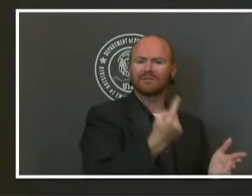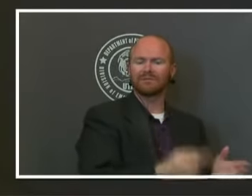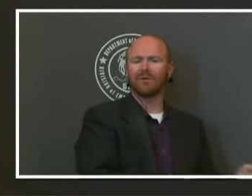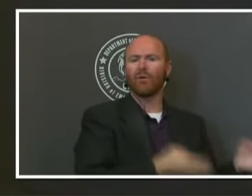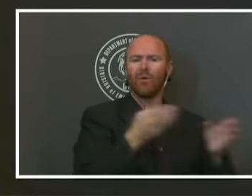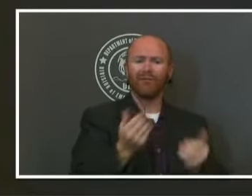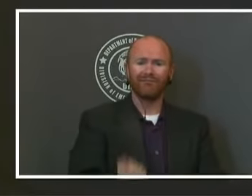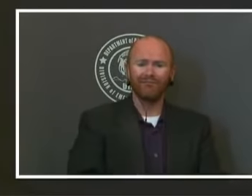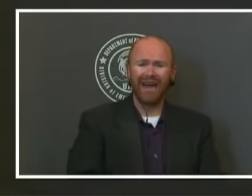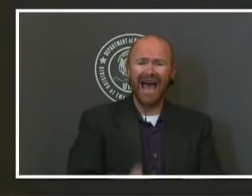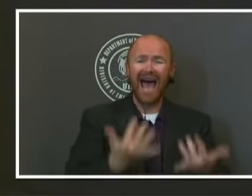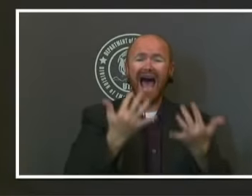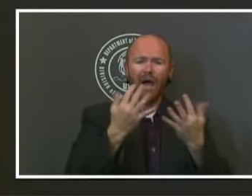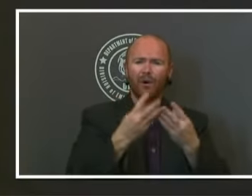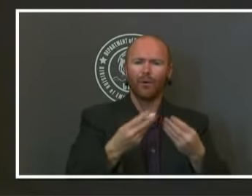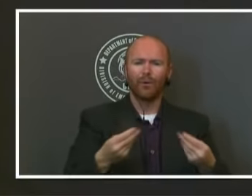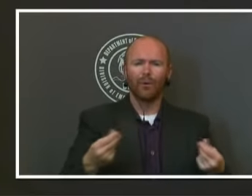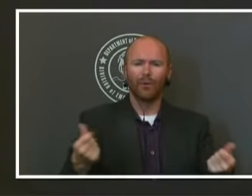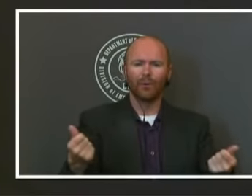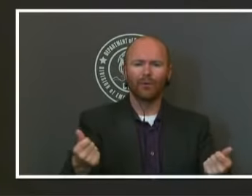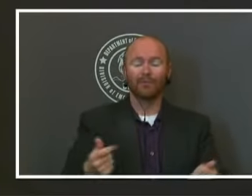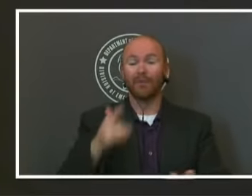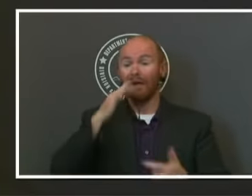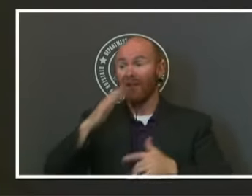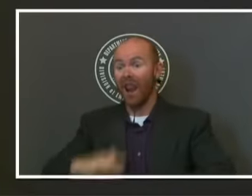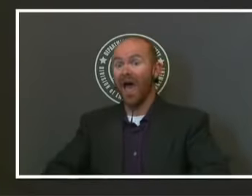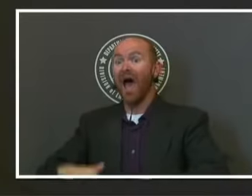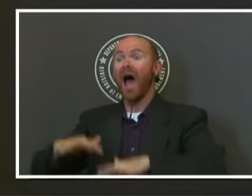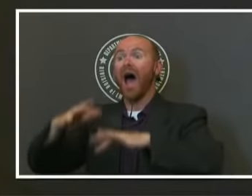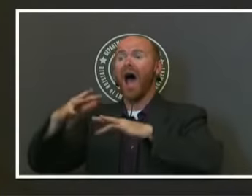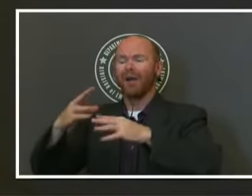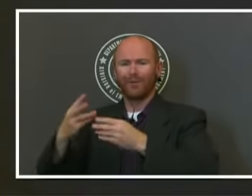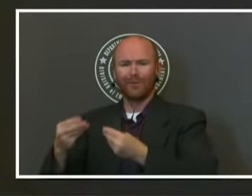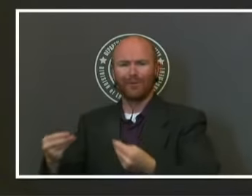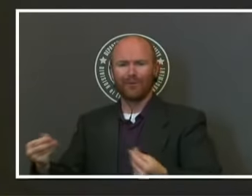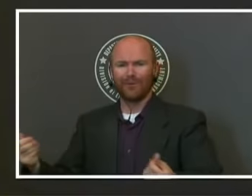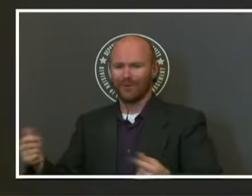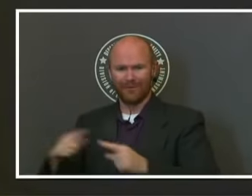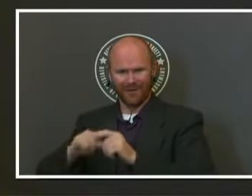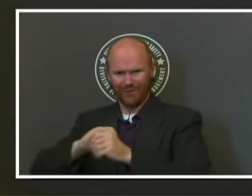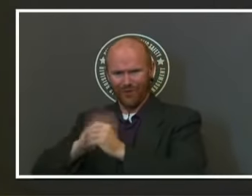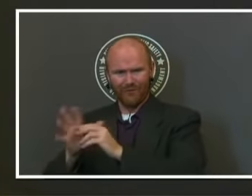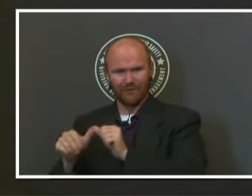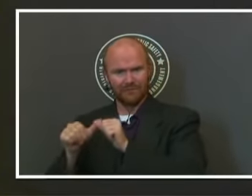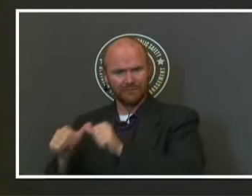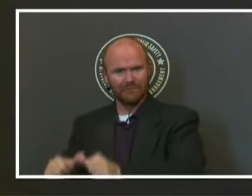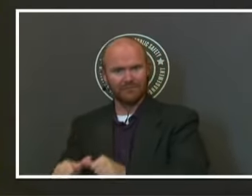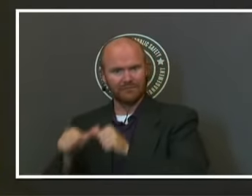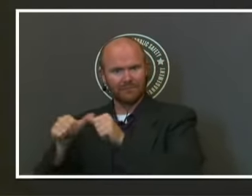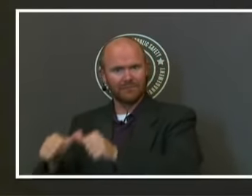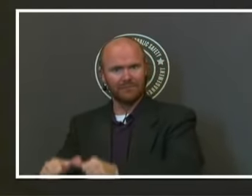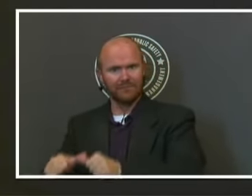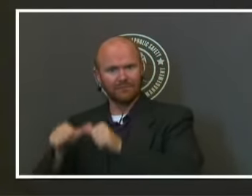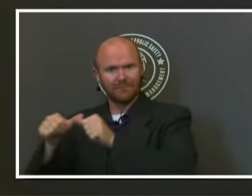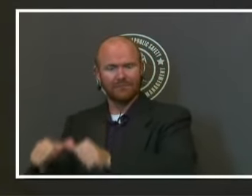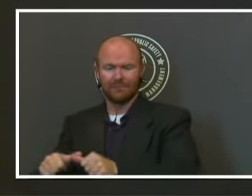the how we in fact a deal that under emergency decoration